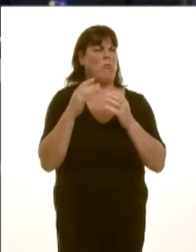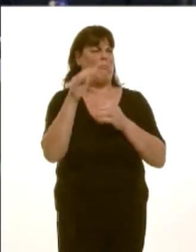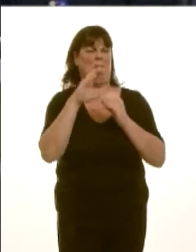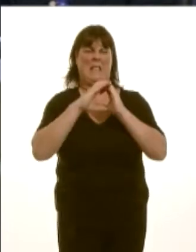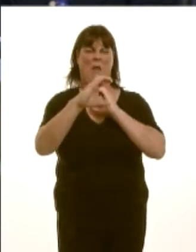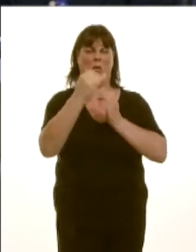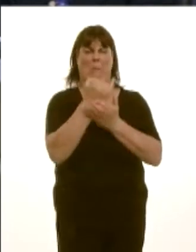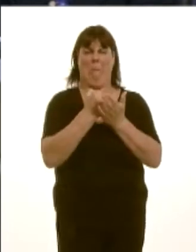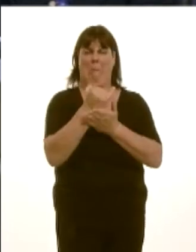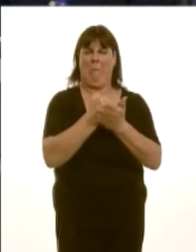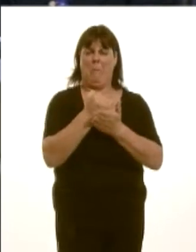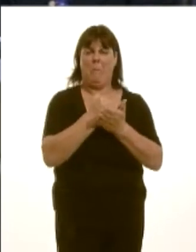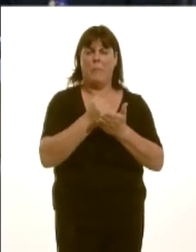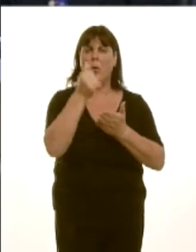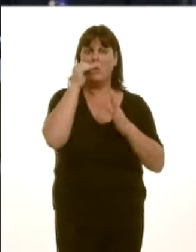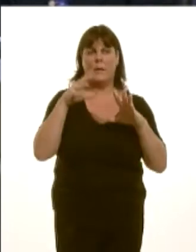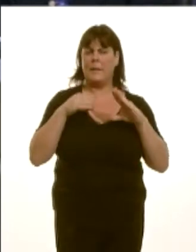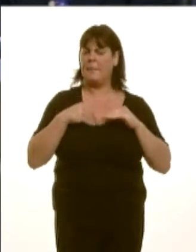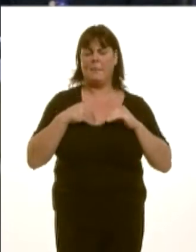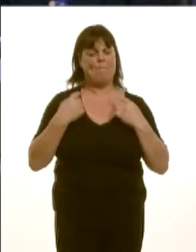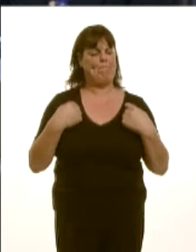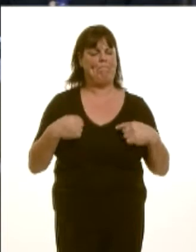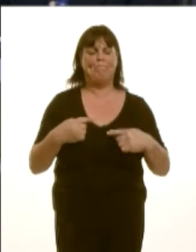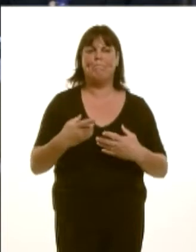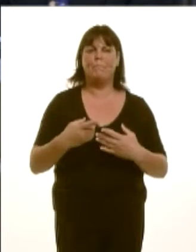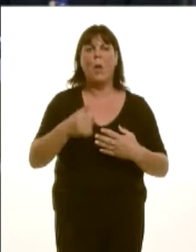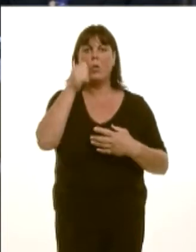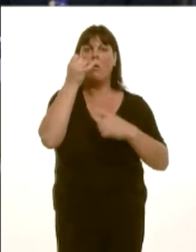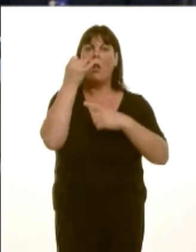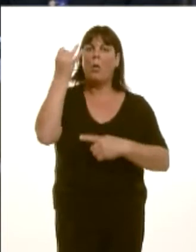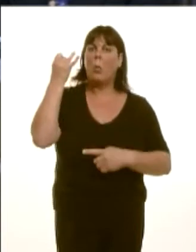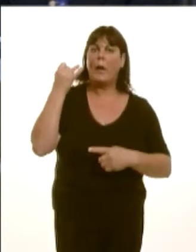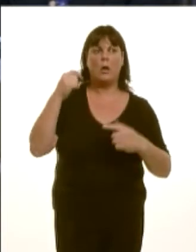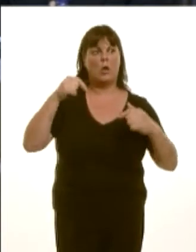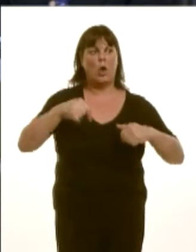I know that, last week, there was some discussion during your question time on the future rail